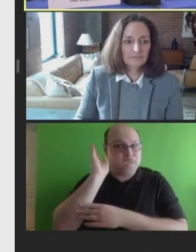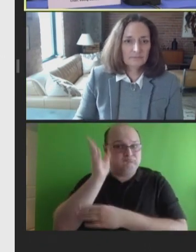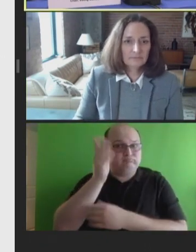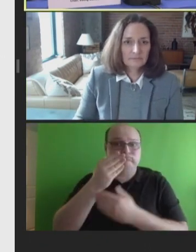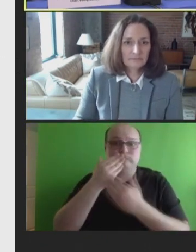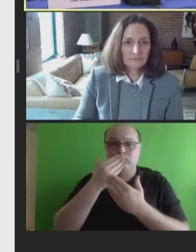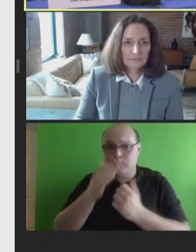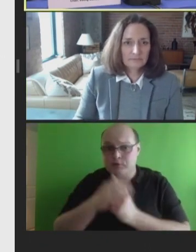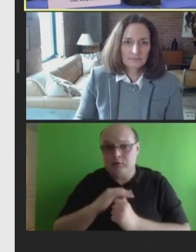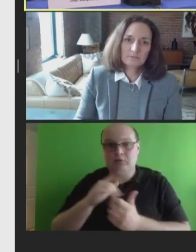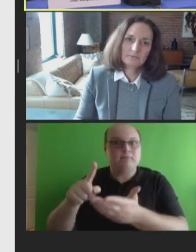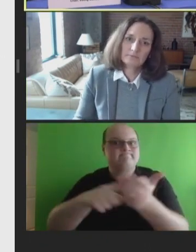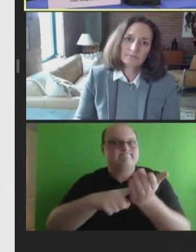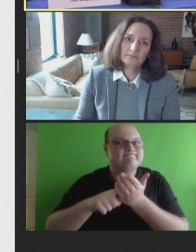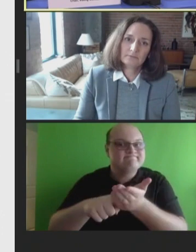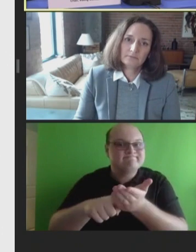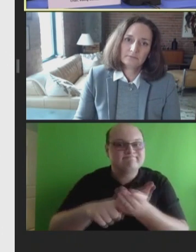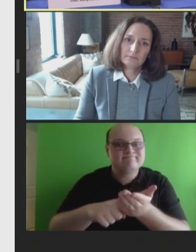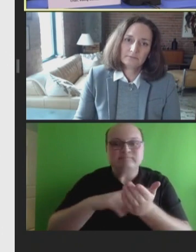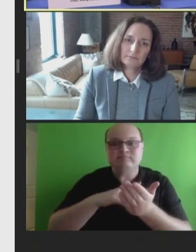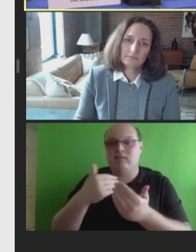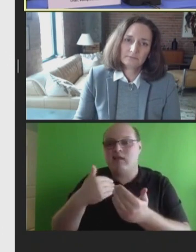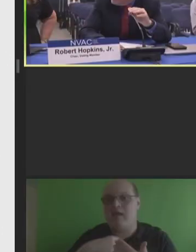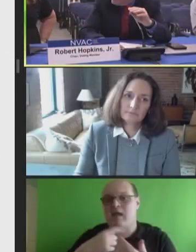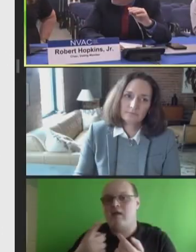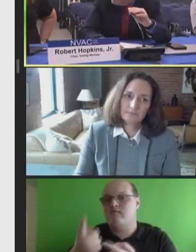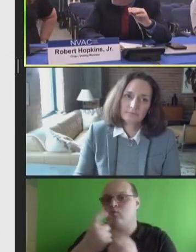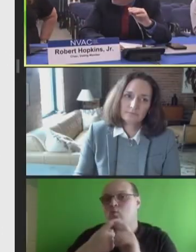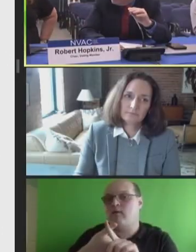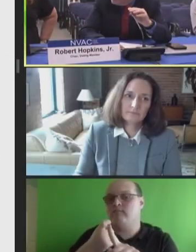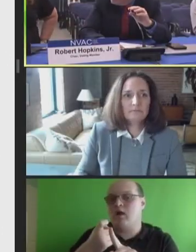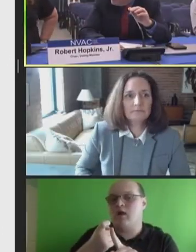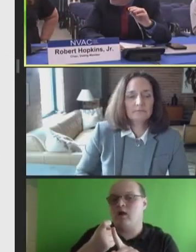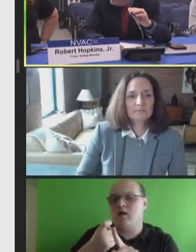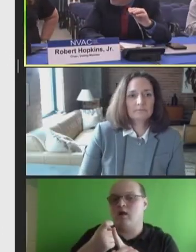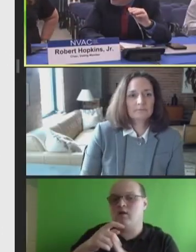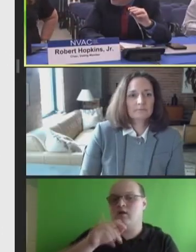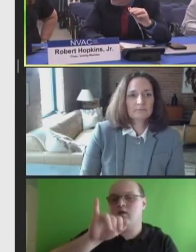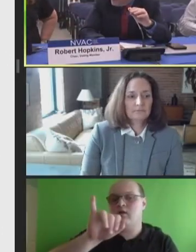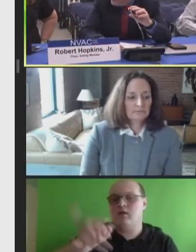thank you for discussion. We've got a question from Jeff Duchin on the line.